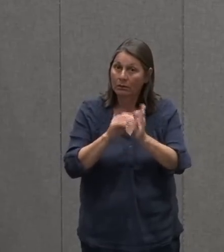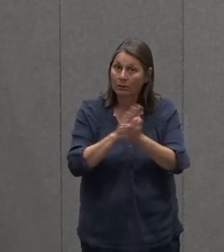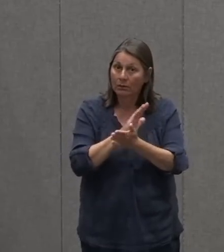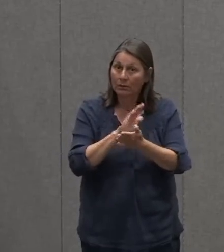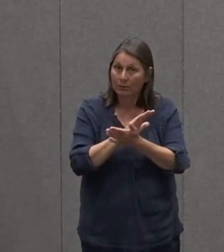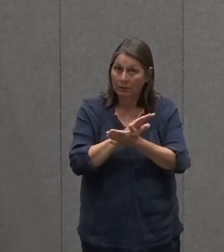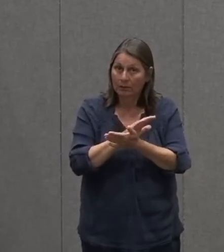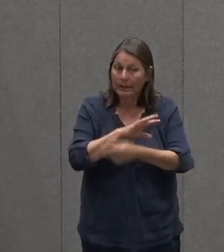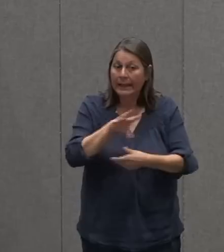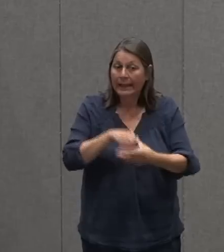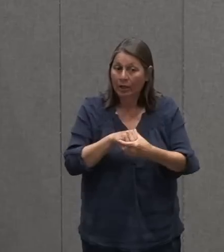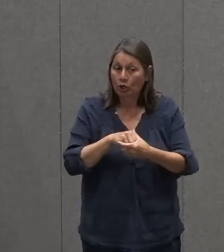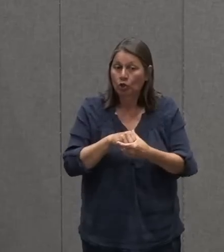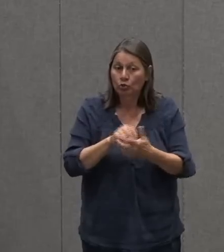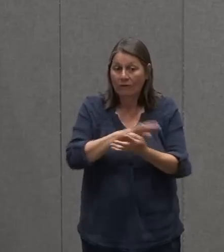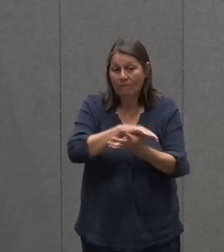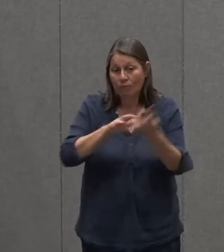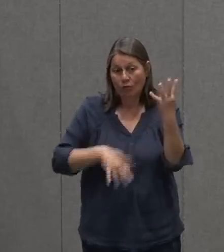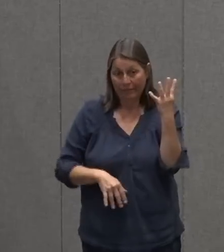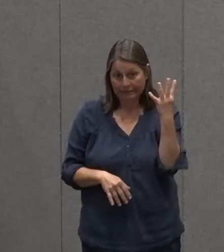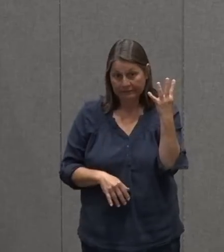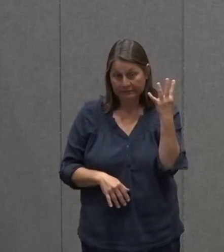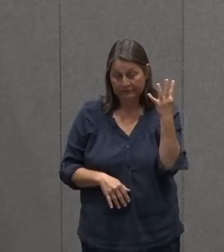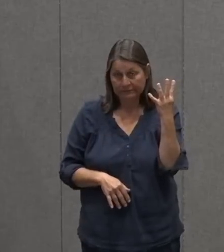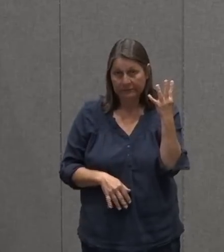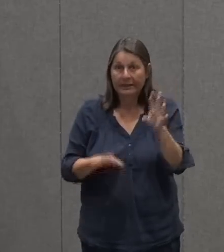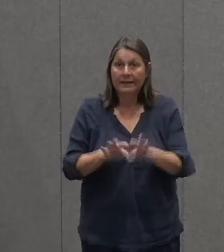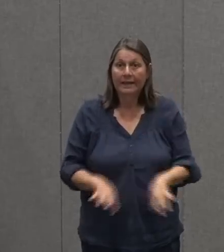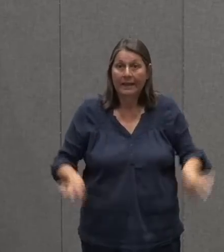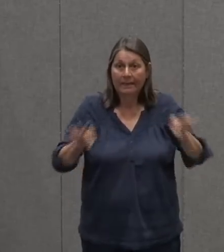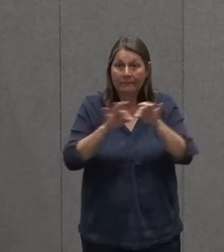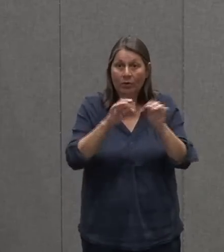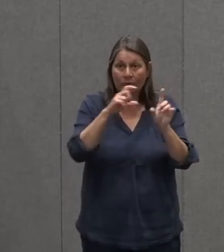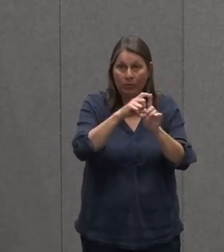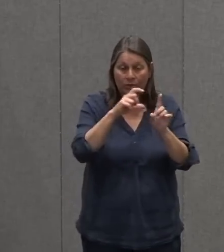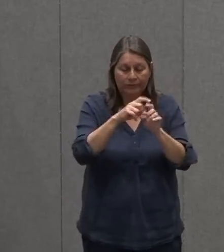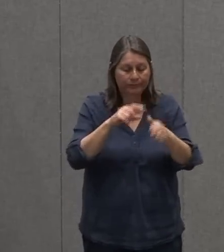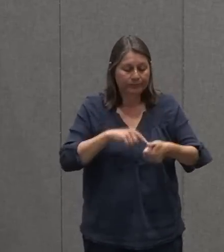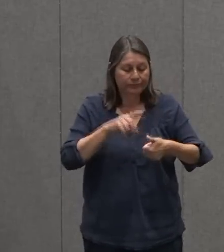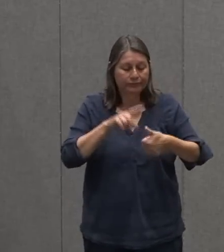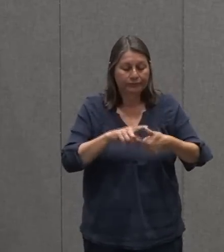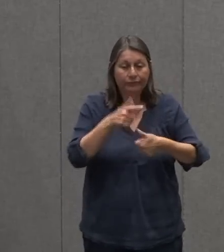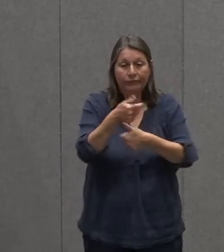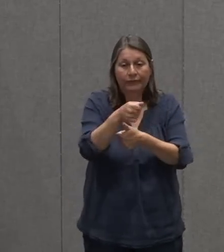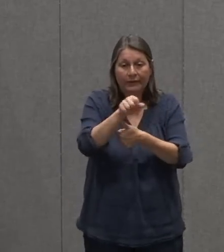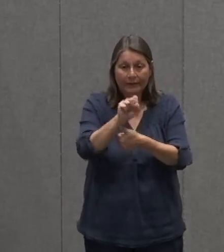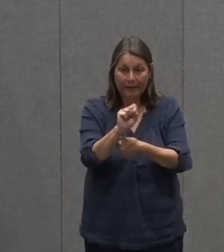some key words. So some key words we had today, were gas, and particles.